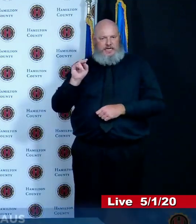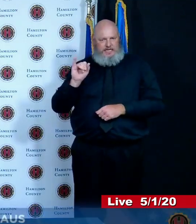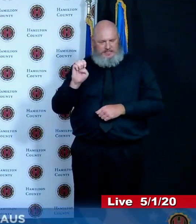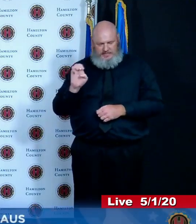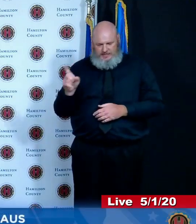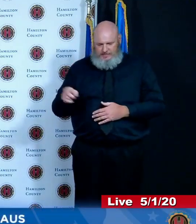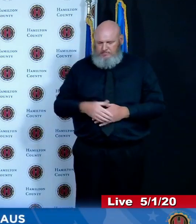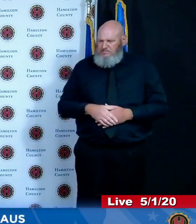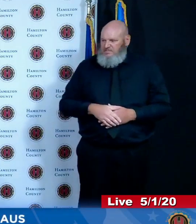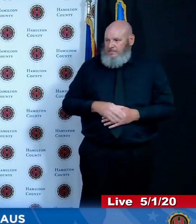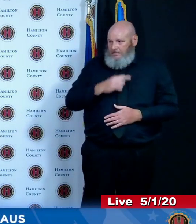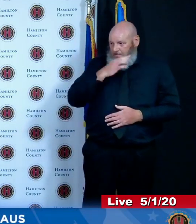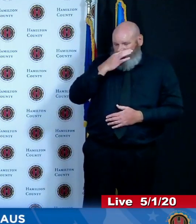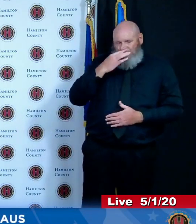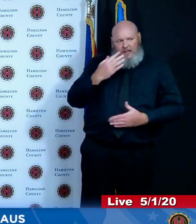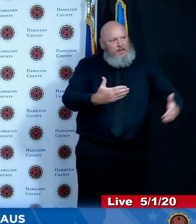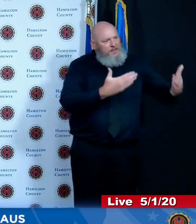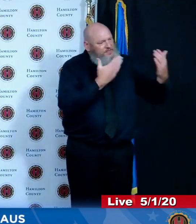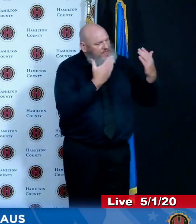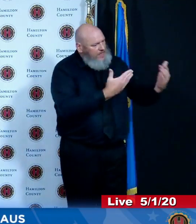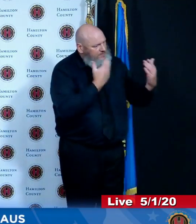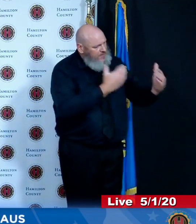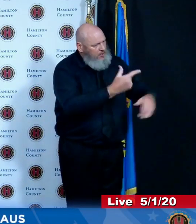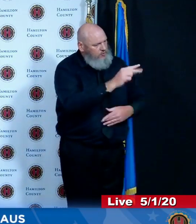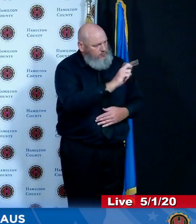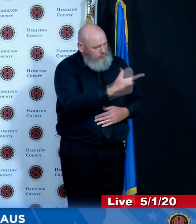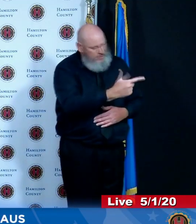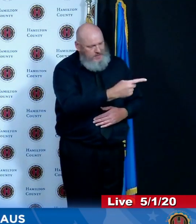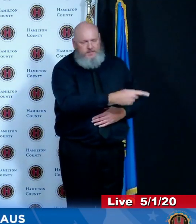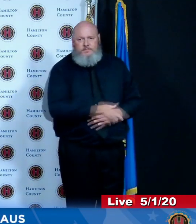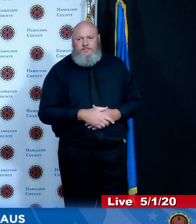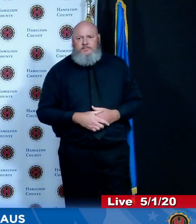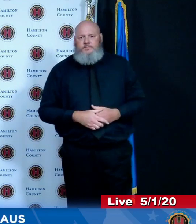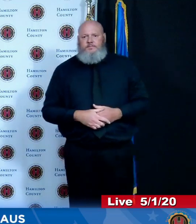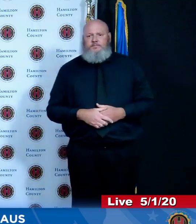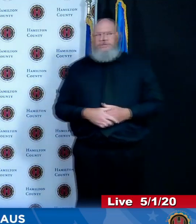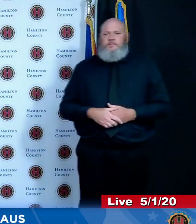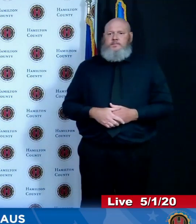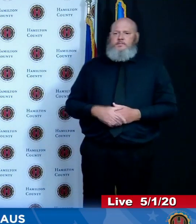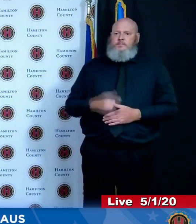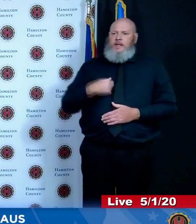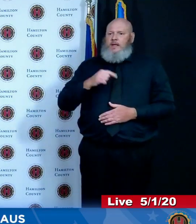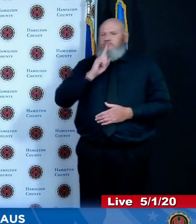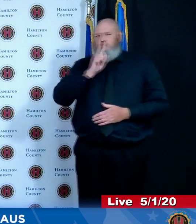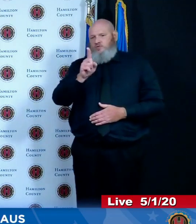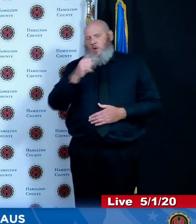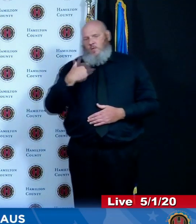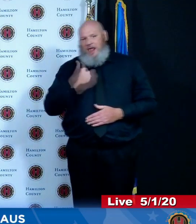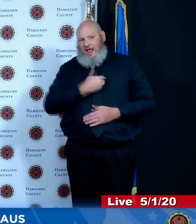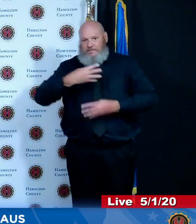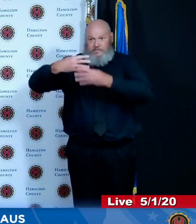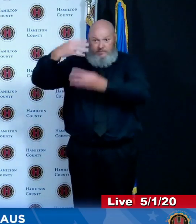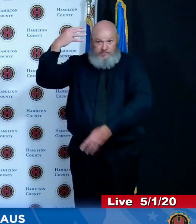thank you Greg Bridget I'm sure we have questions for Greg but I I'm gonna start